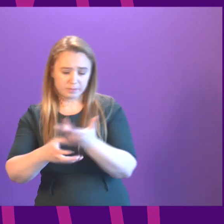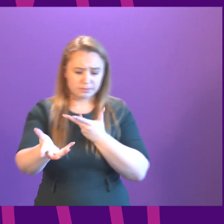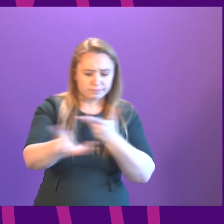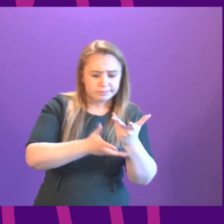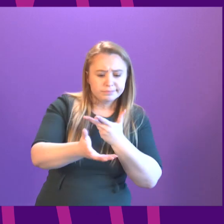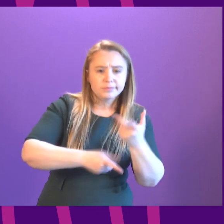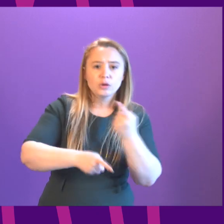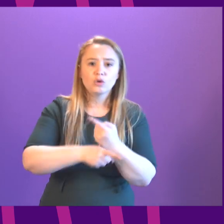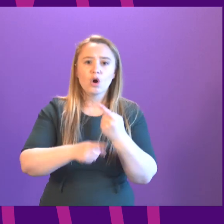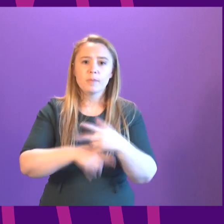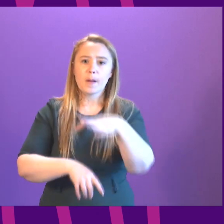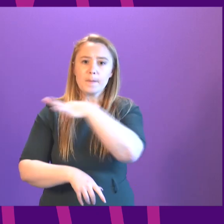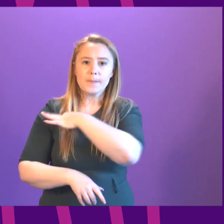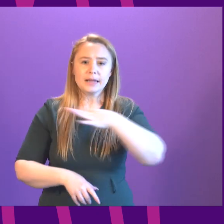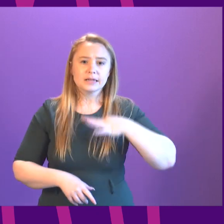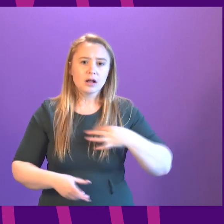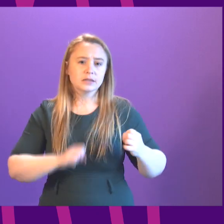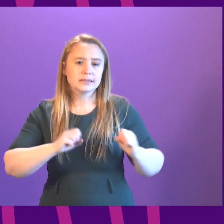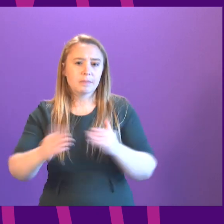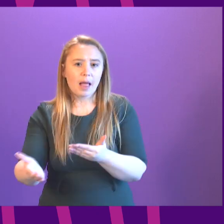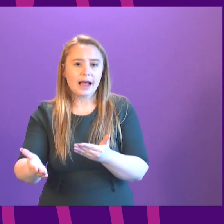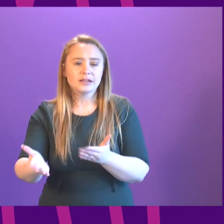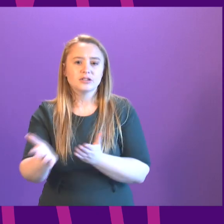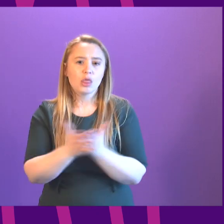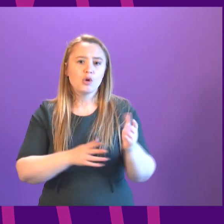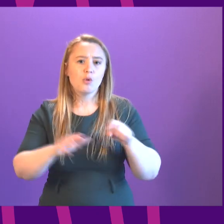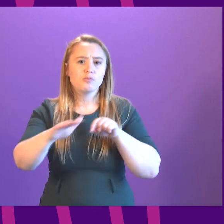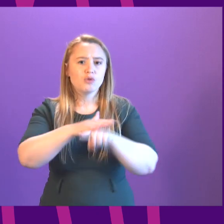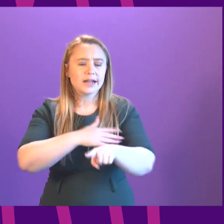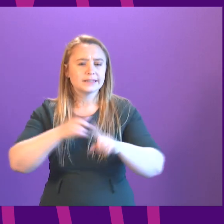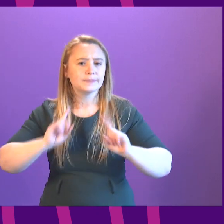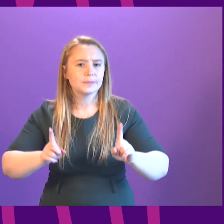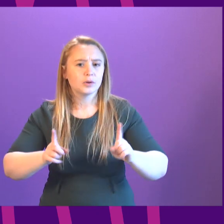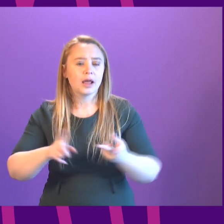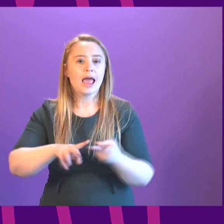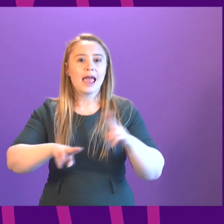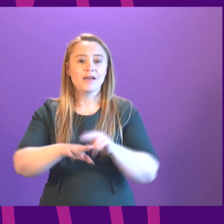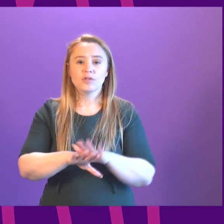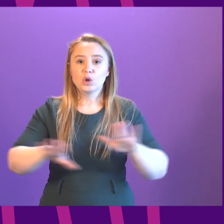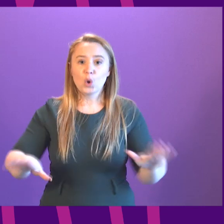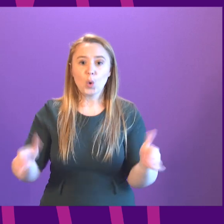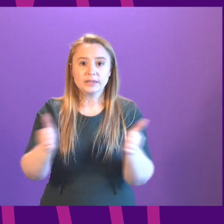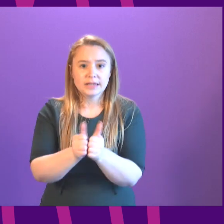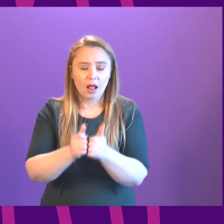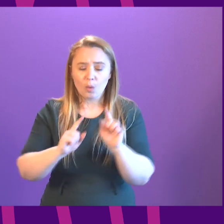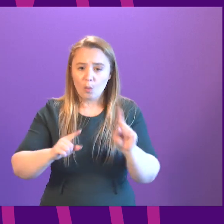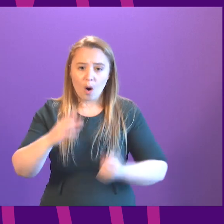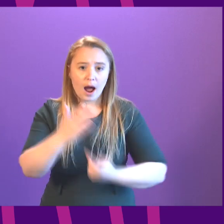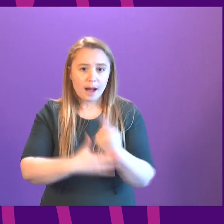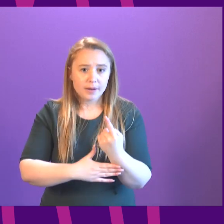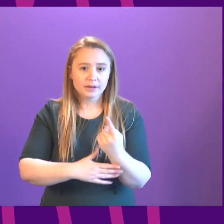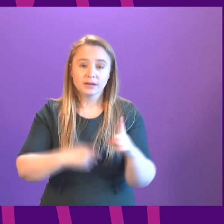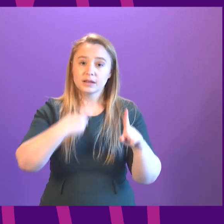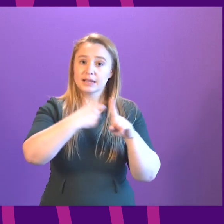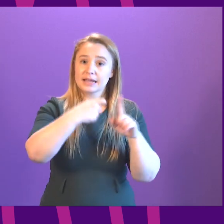of a no-deal Brexit? Many families will be concerned by the scenes in Kent at the moment.